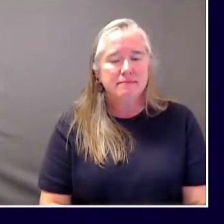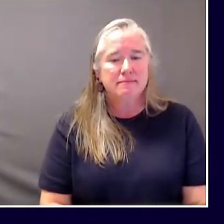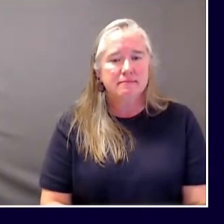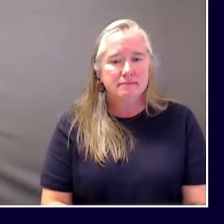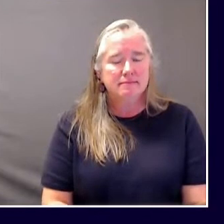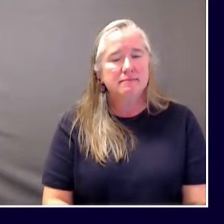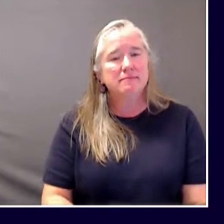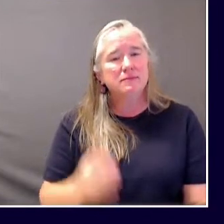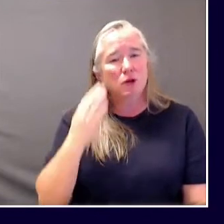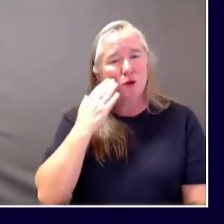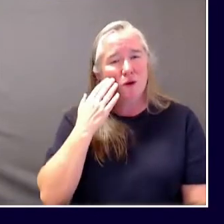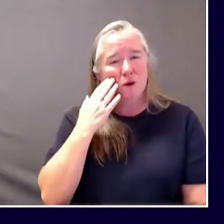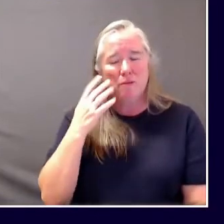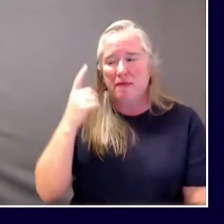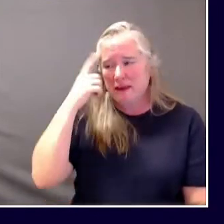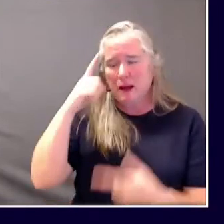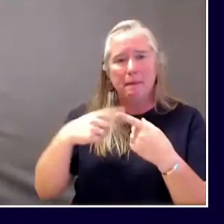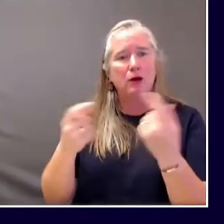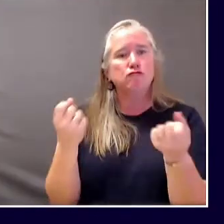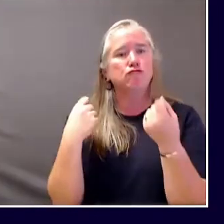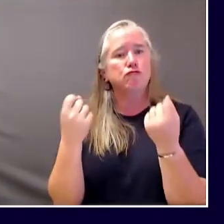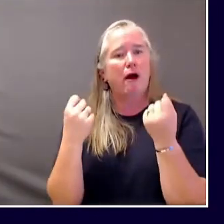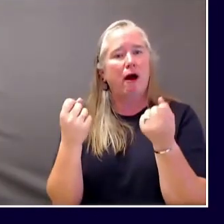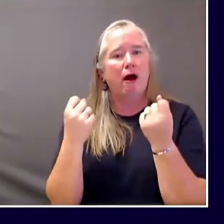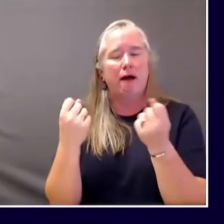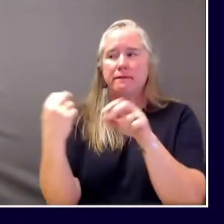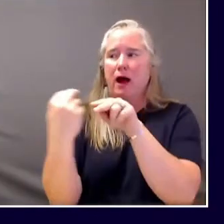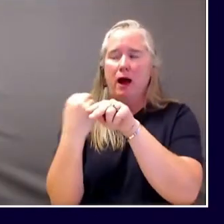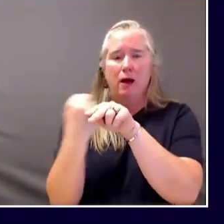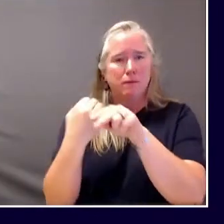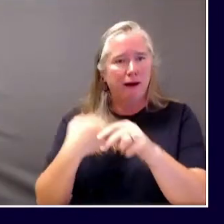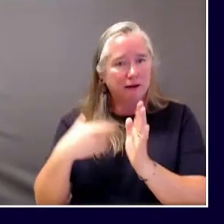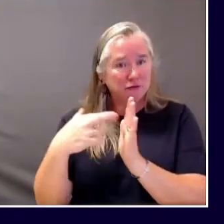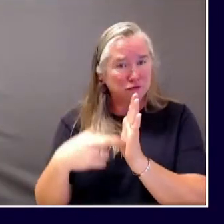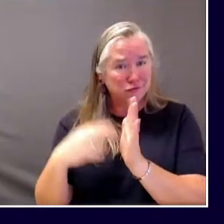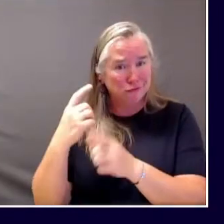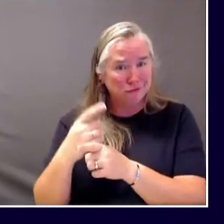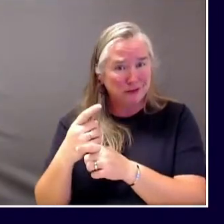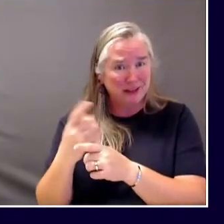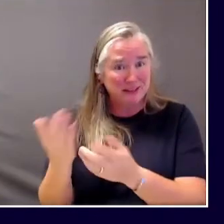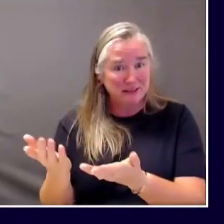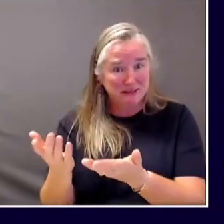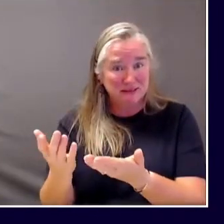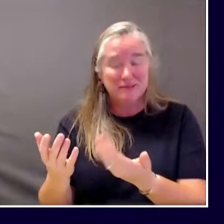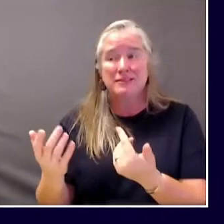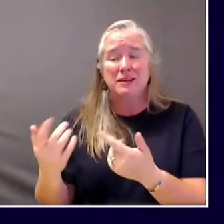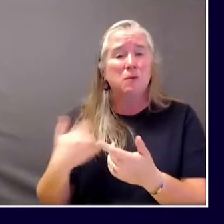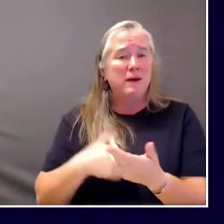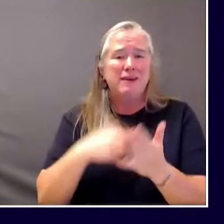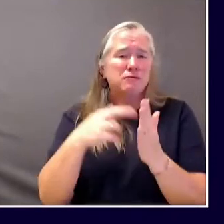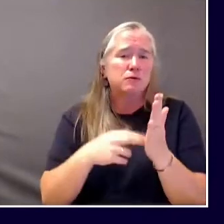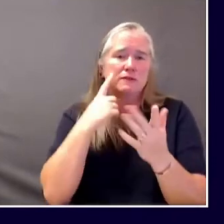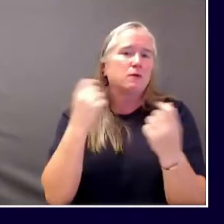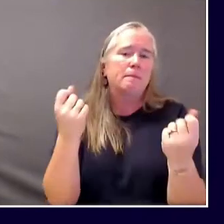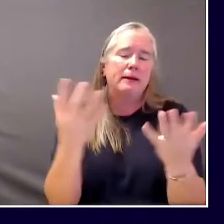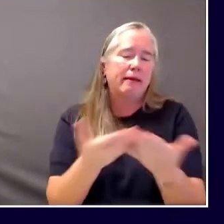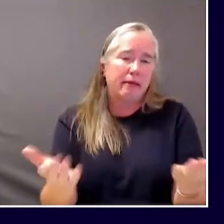and